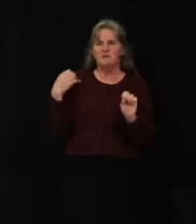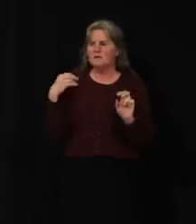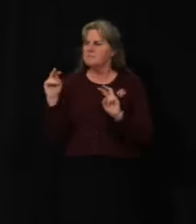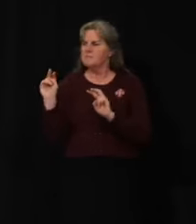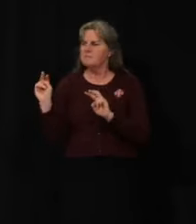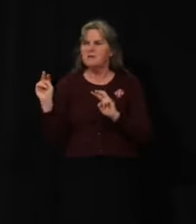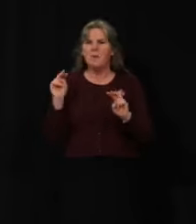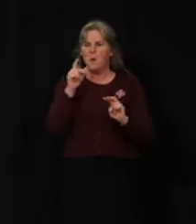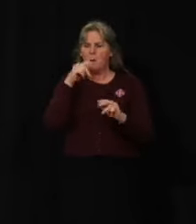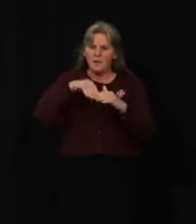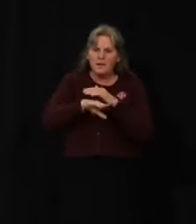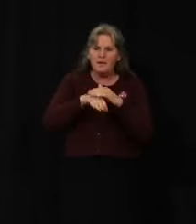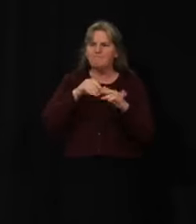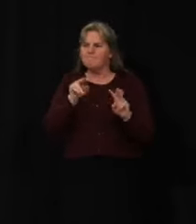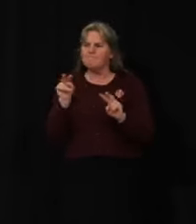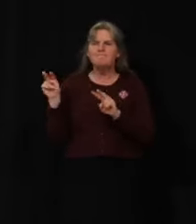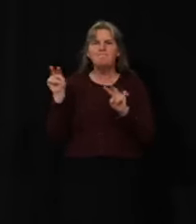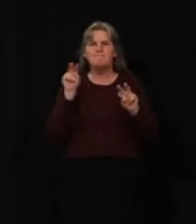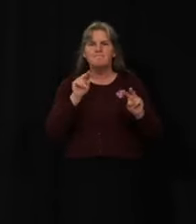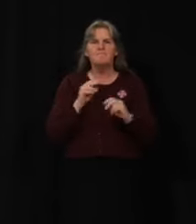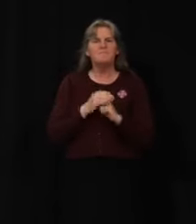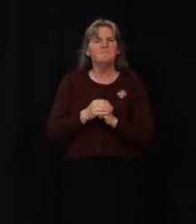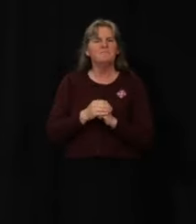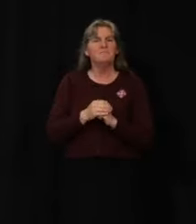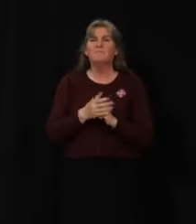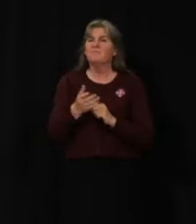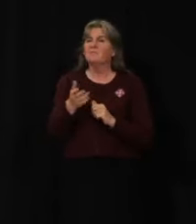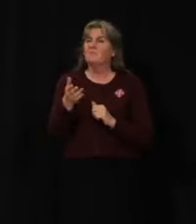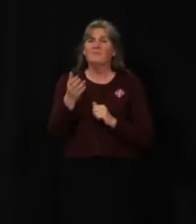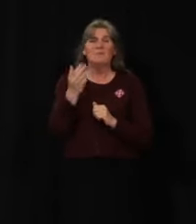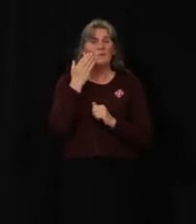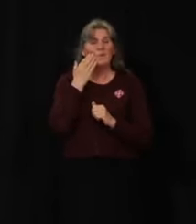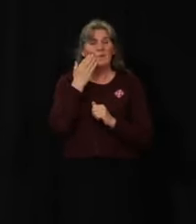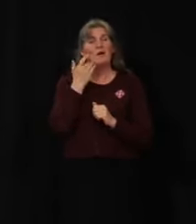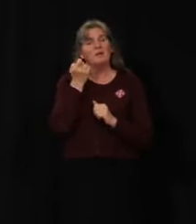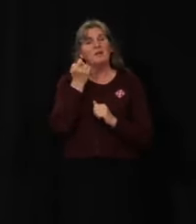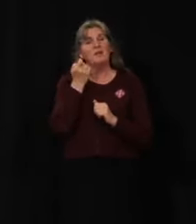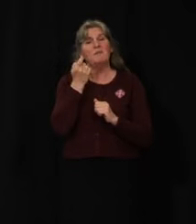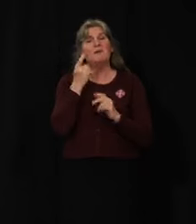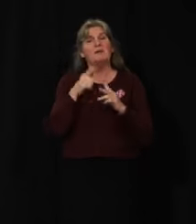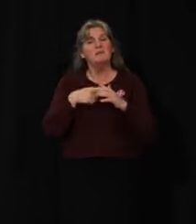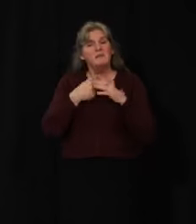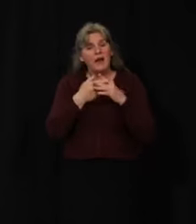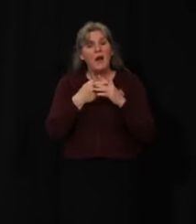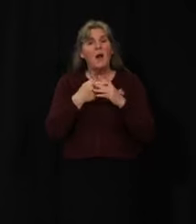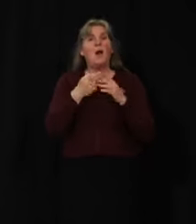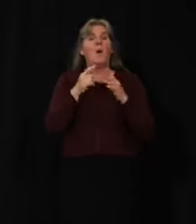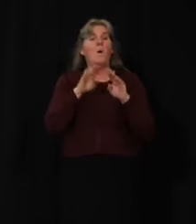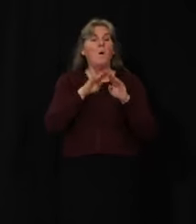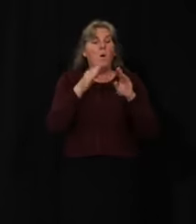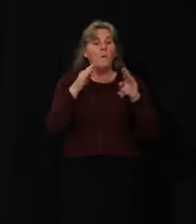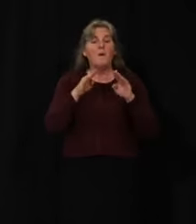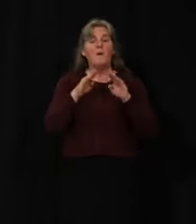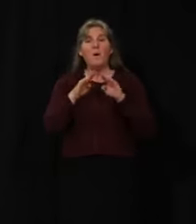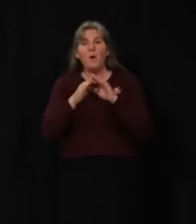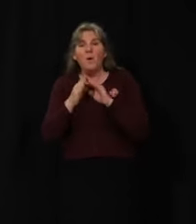Everyone-- sorry, even if we begin relaxing health measures and reopening society, it